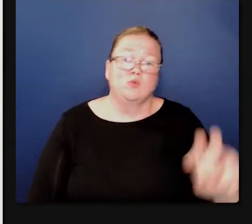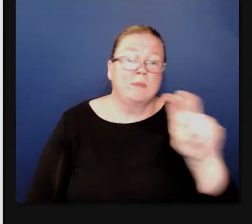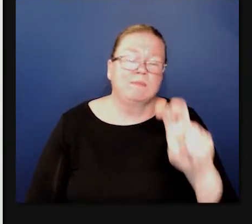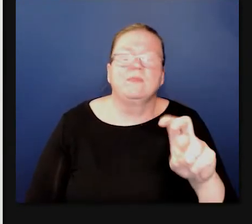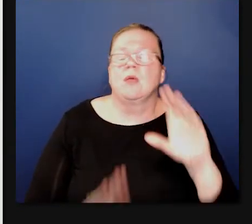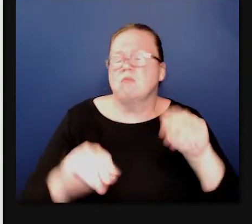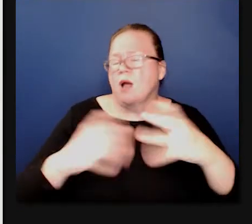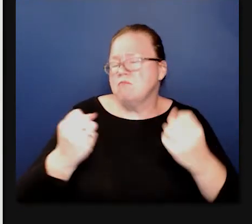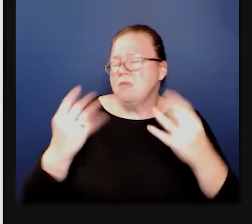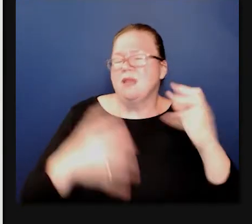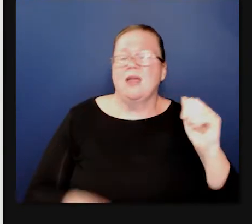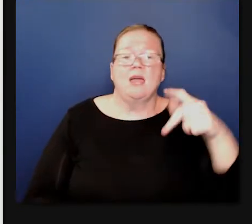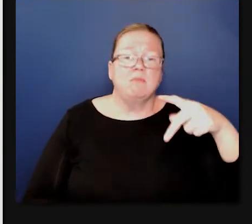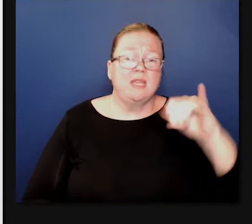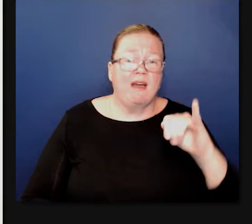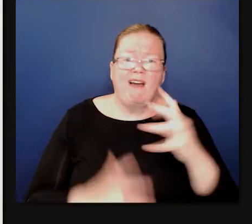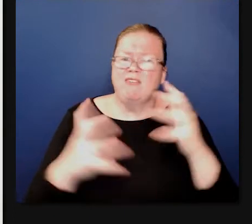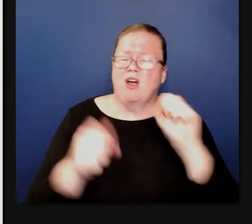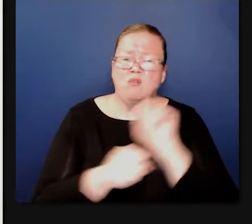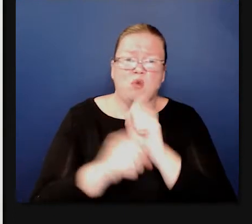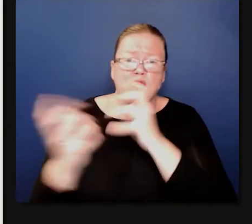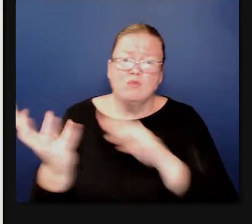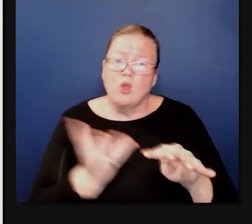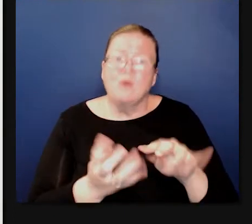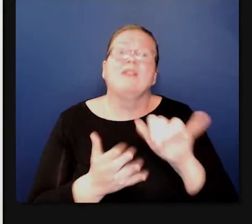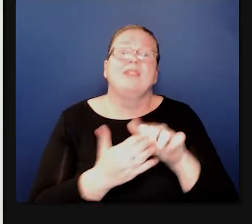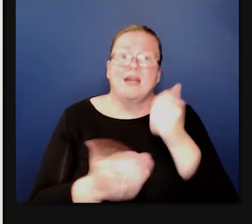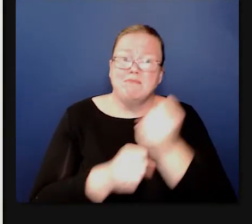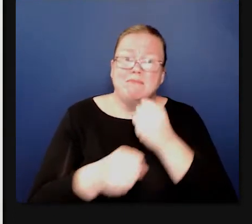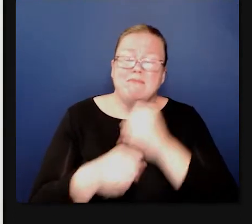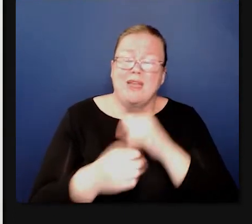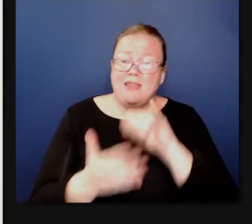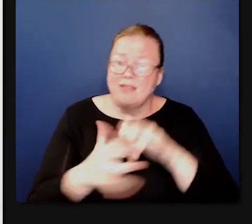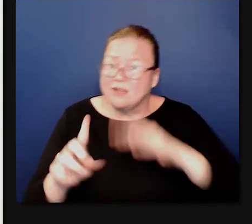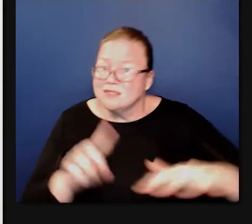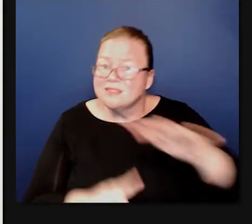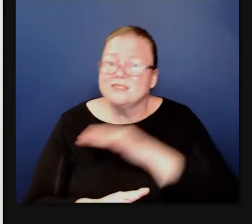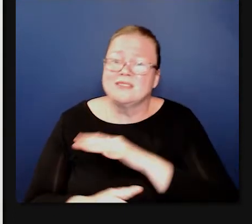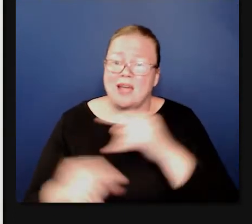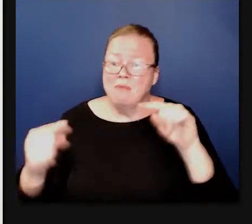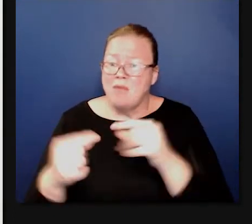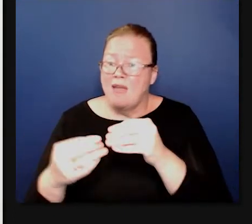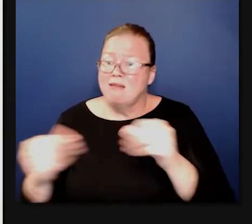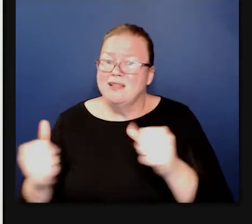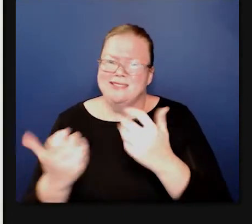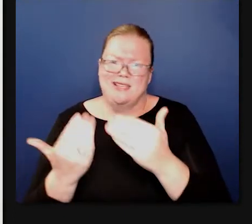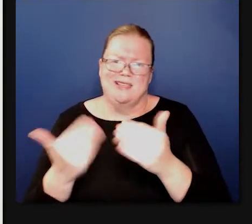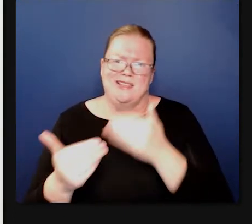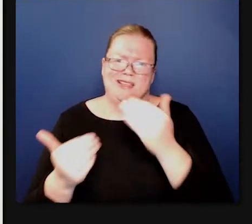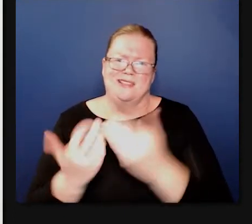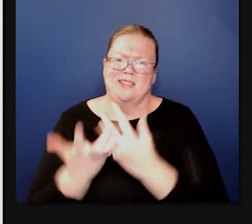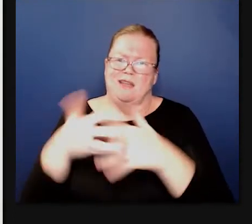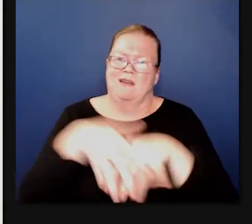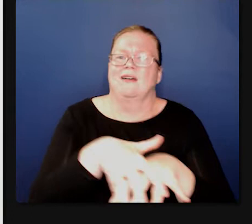We provide a bunch of APIs and a bunch of work flows that make that scenario as painless and as easy to integrate as possible.